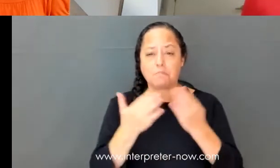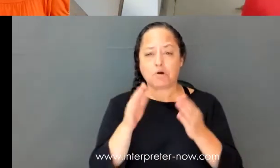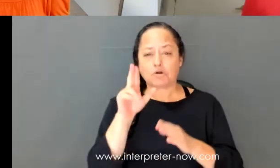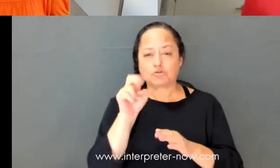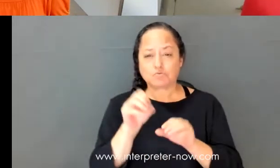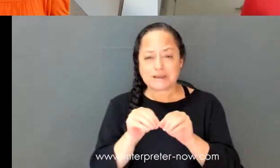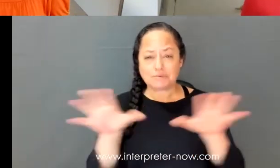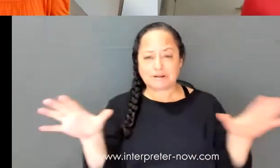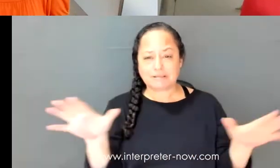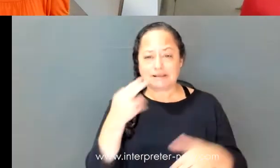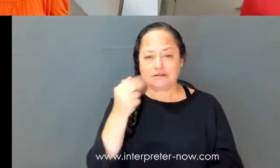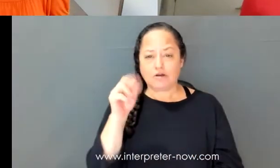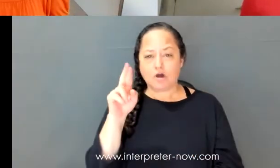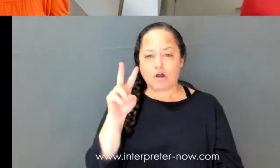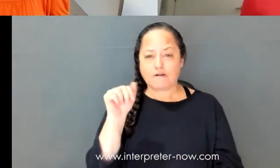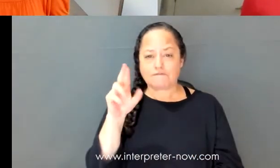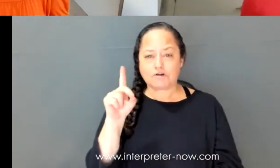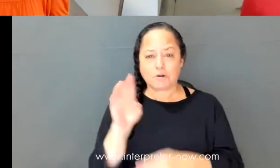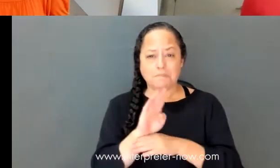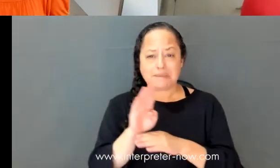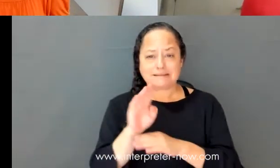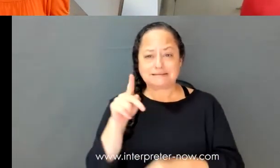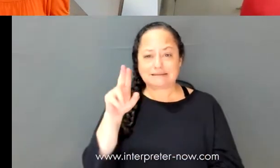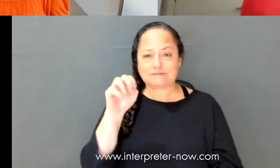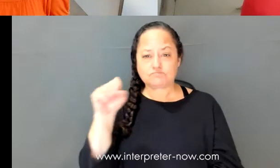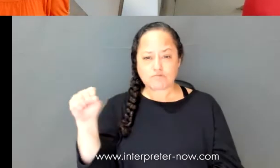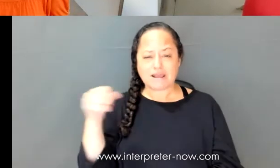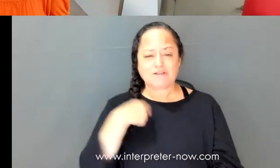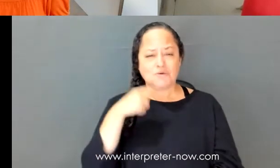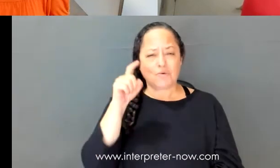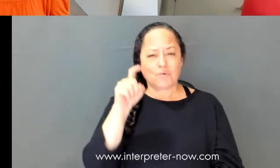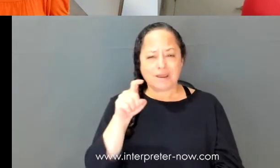I just think we need to do this work together, right?